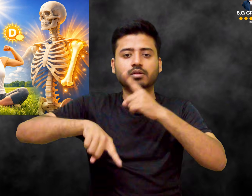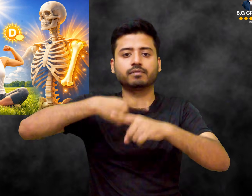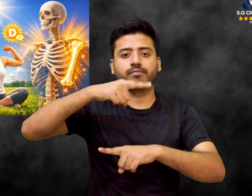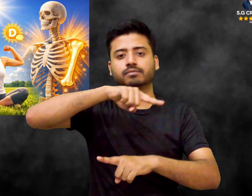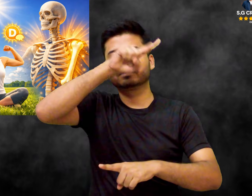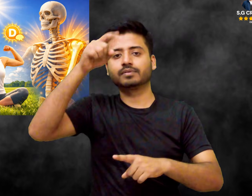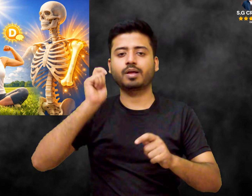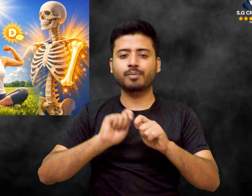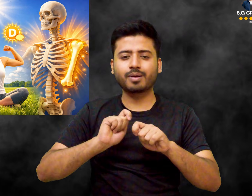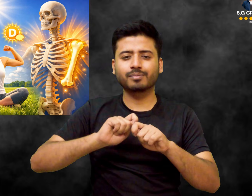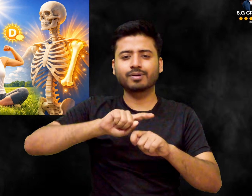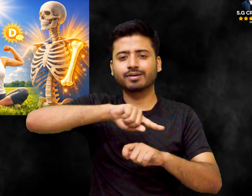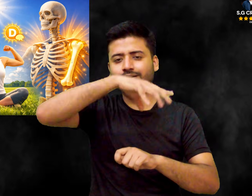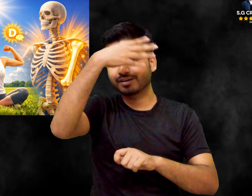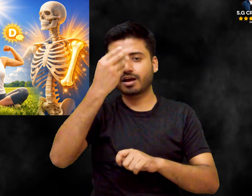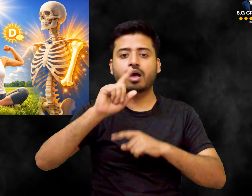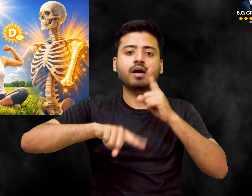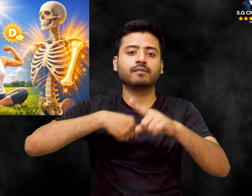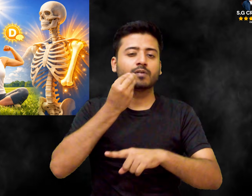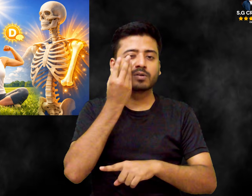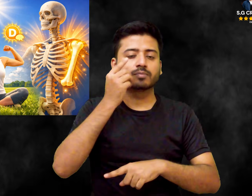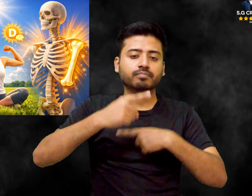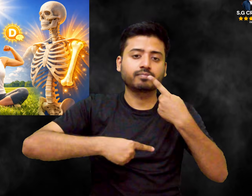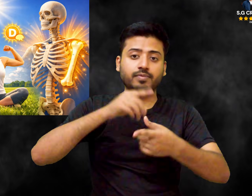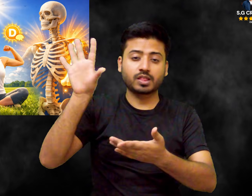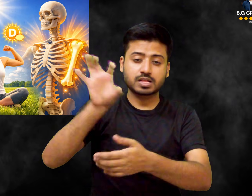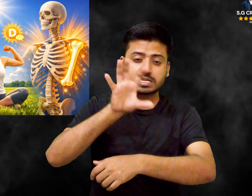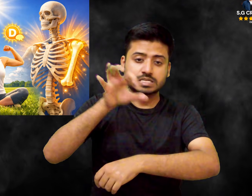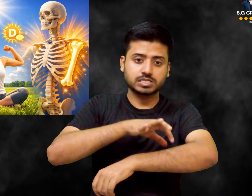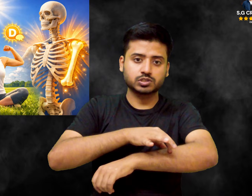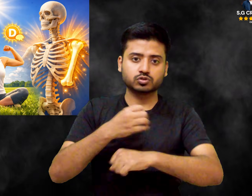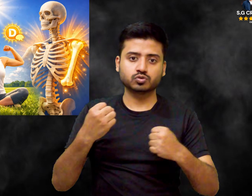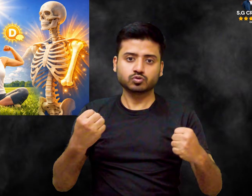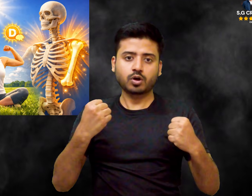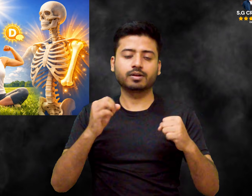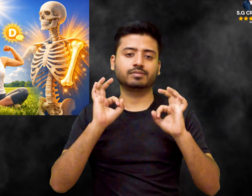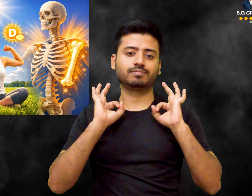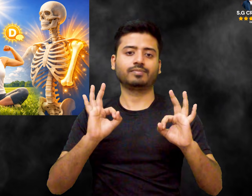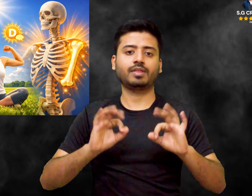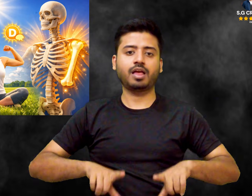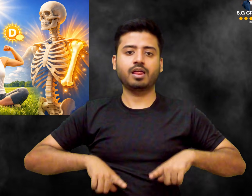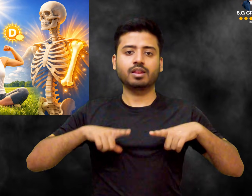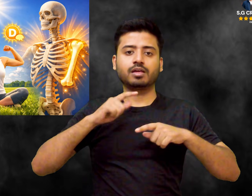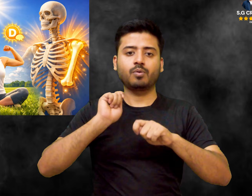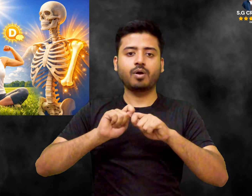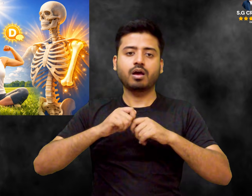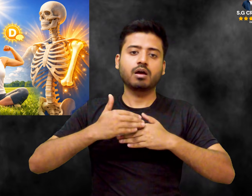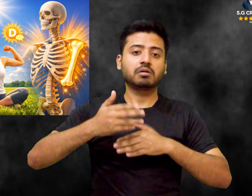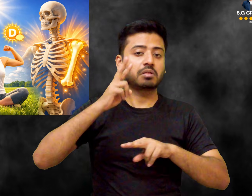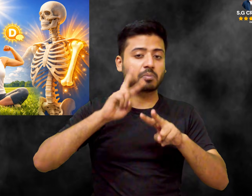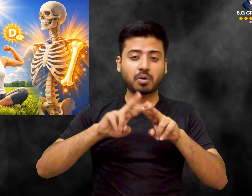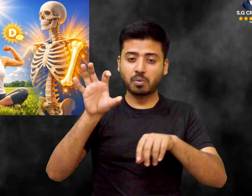100 micrograms, or less daily is widely considered safe. Consult a doctor first. It is crucial to